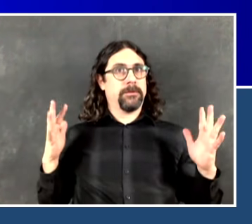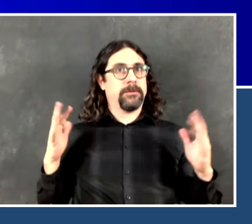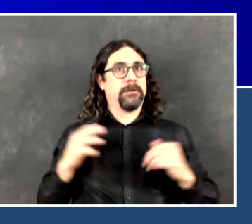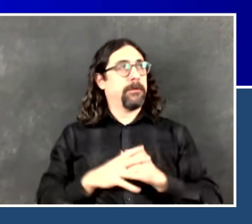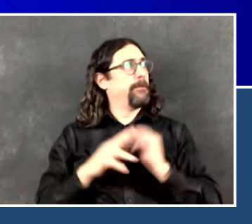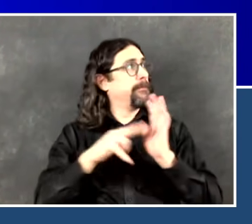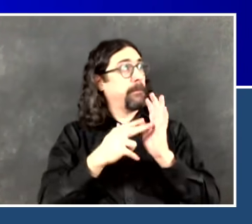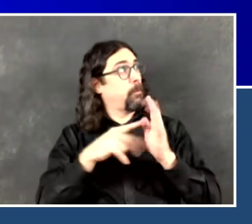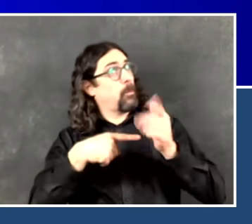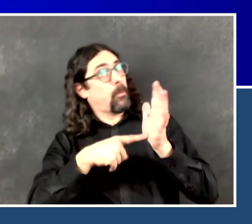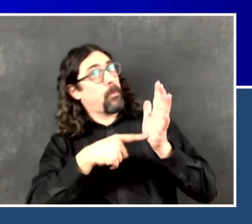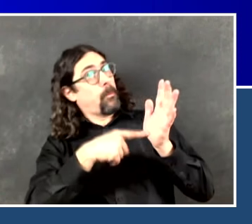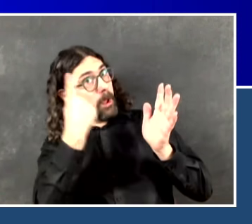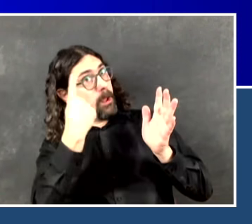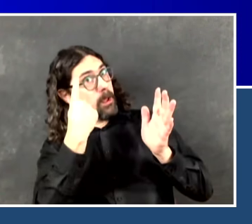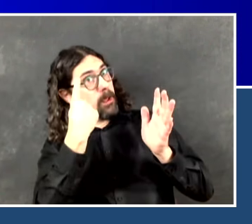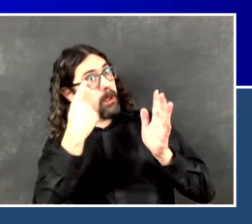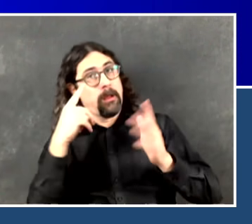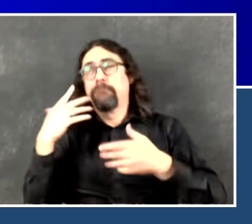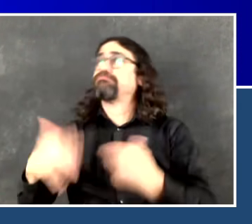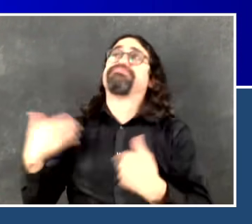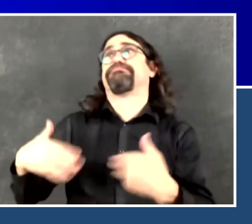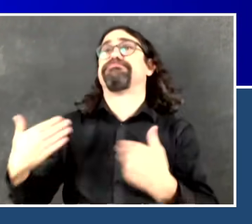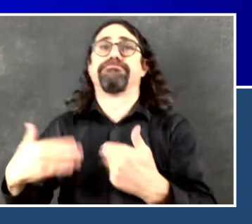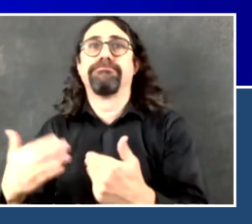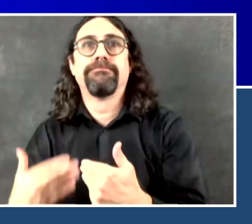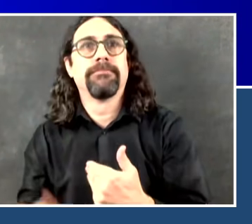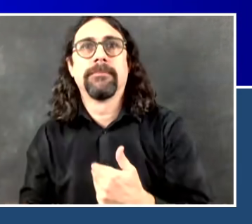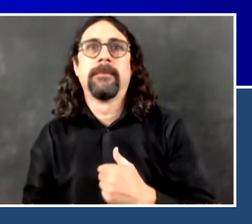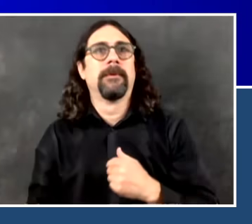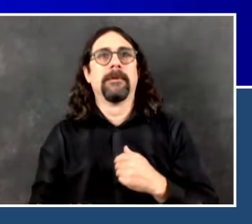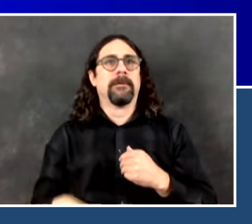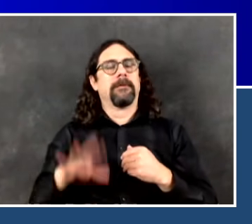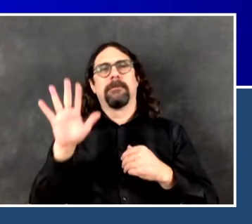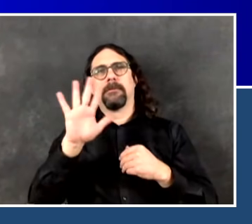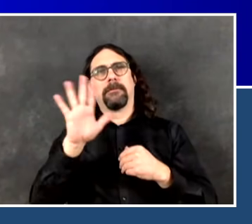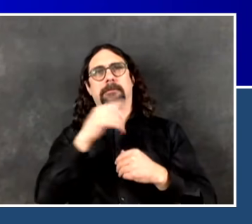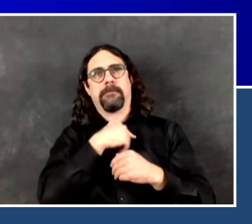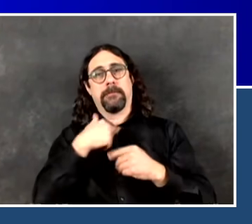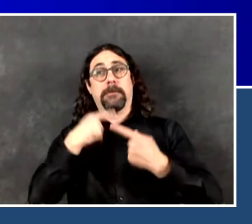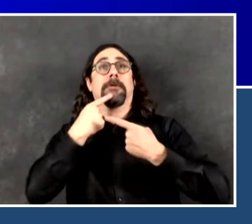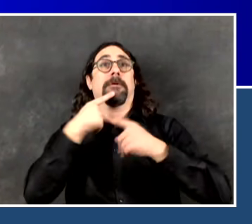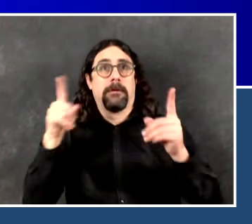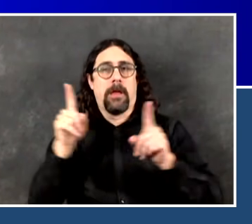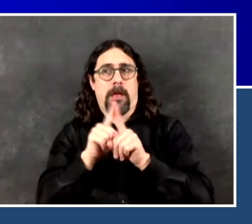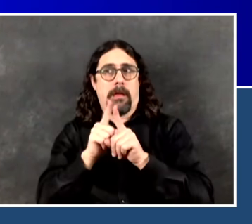ONE ALONG THE WAY TOA MKESU RE THERE'S NOT THAT BACKFE.IR AND TN HEWHEN YOU SEE THINGS